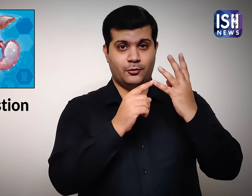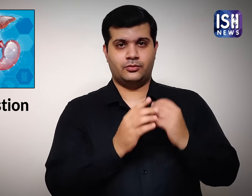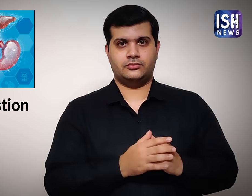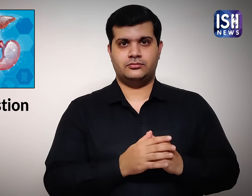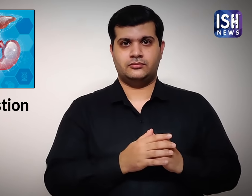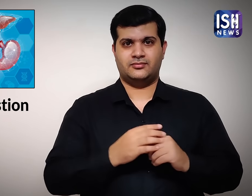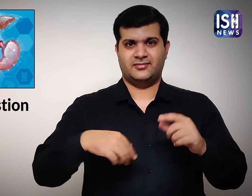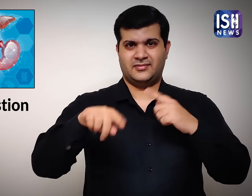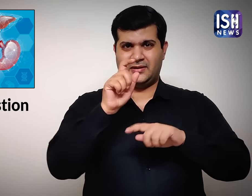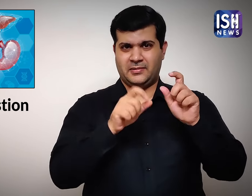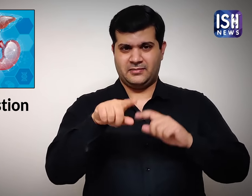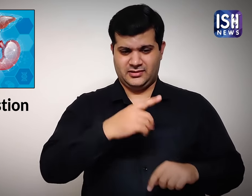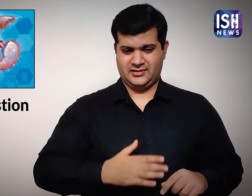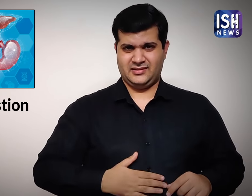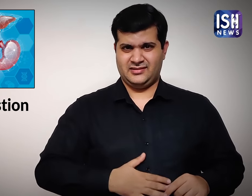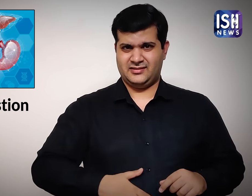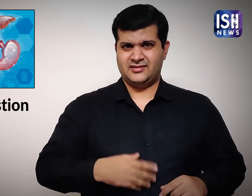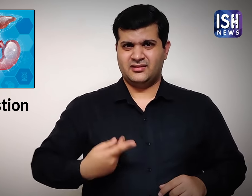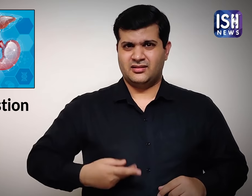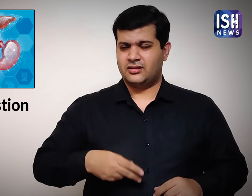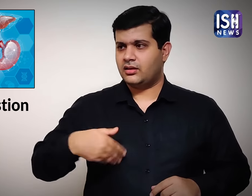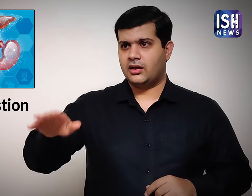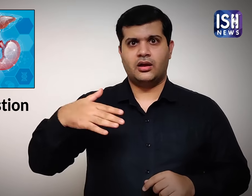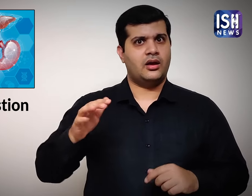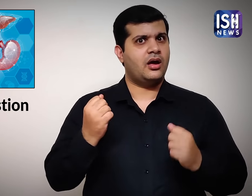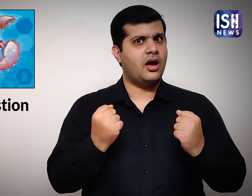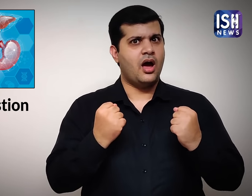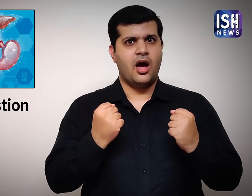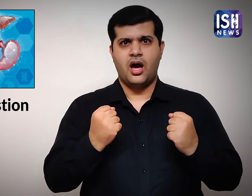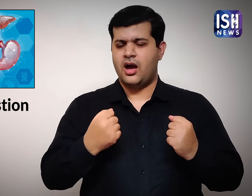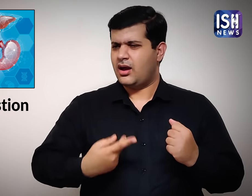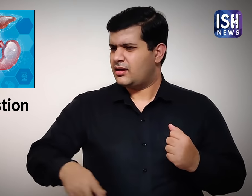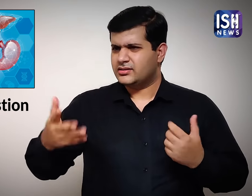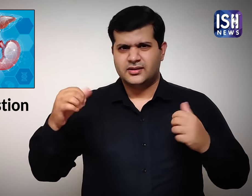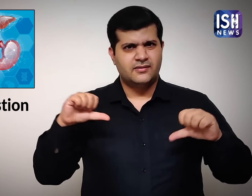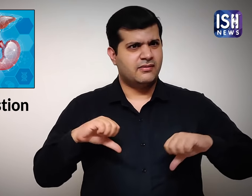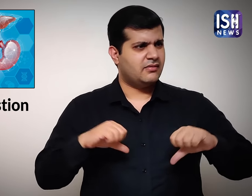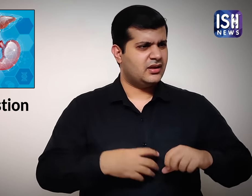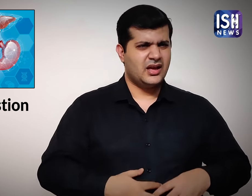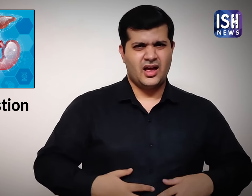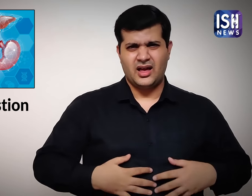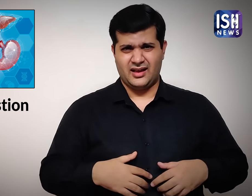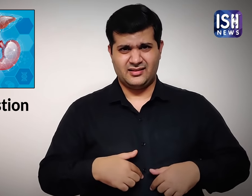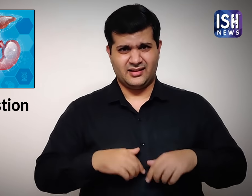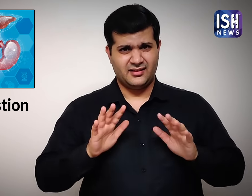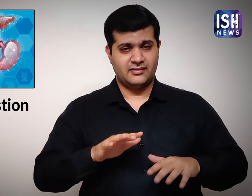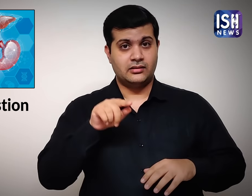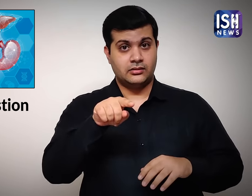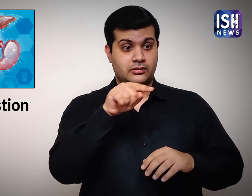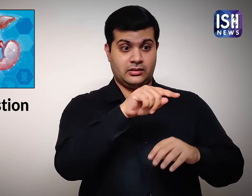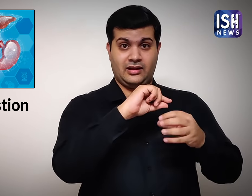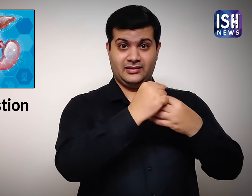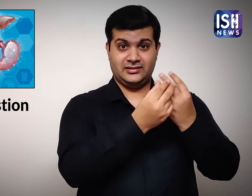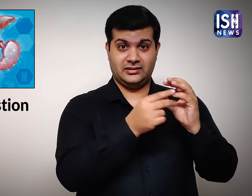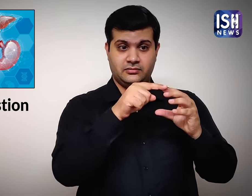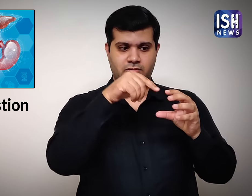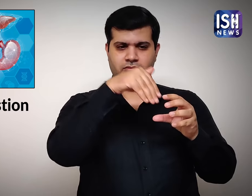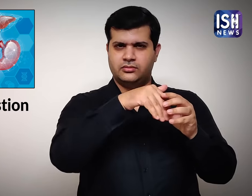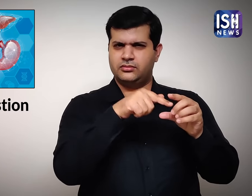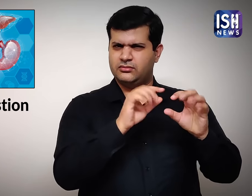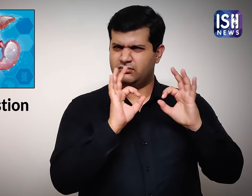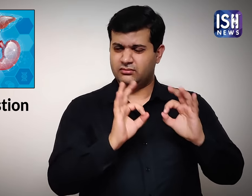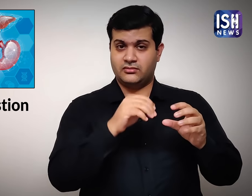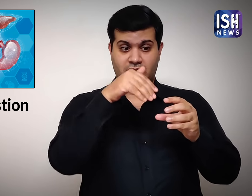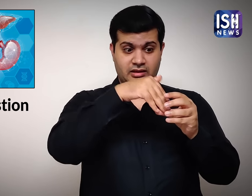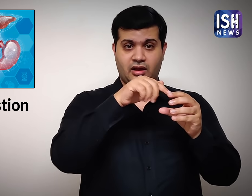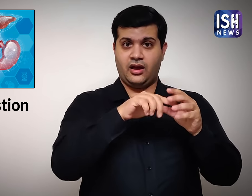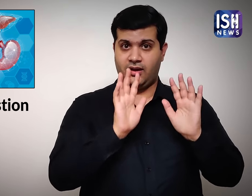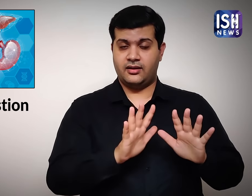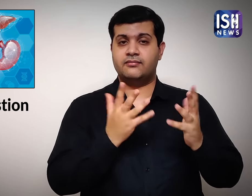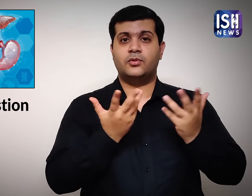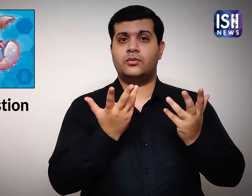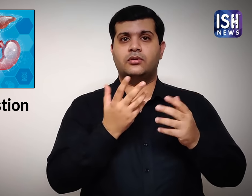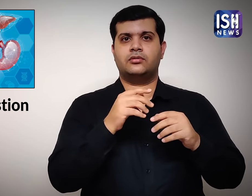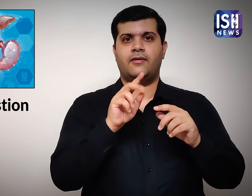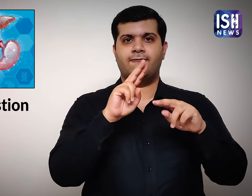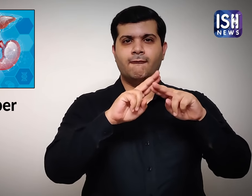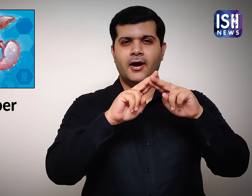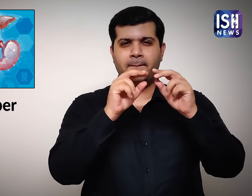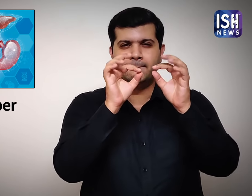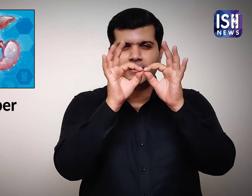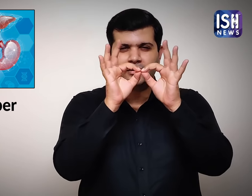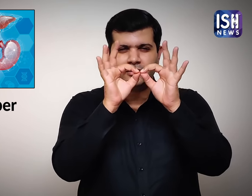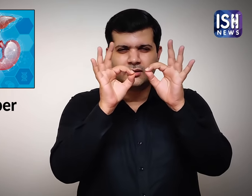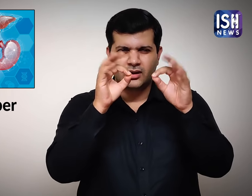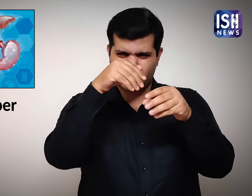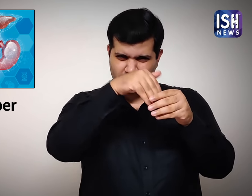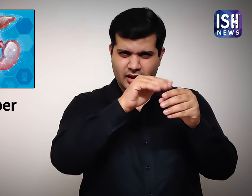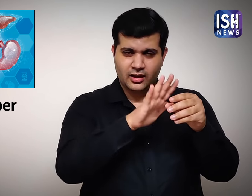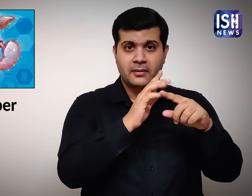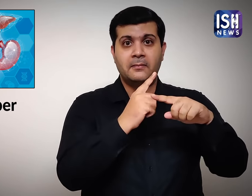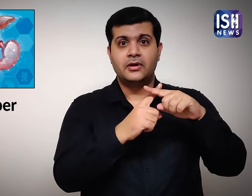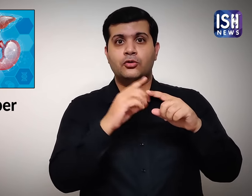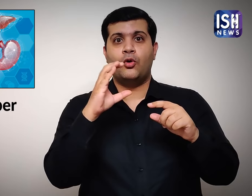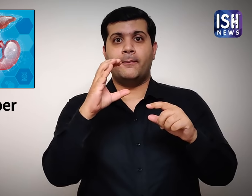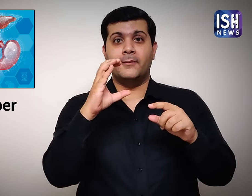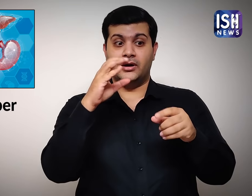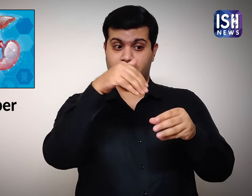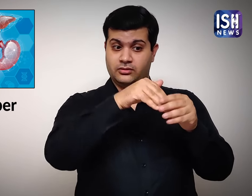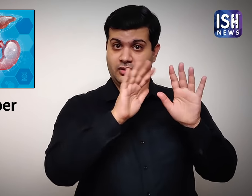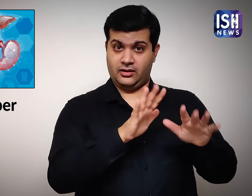People suffering from constipation or indigestion can have custard apple as it has fibres and copper.